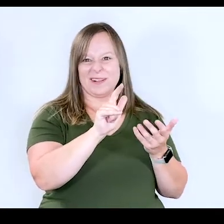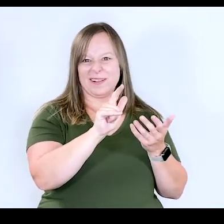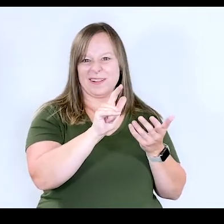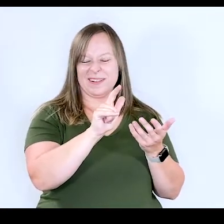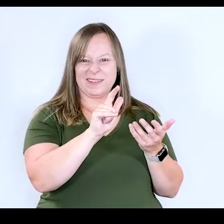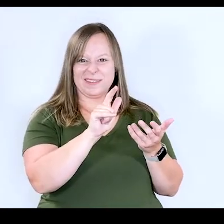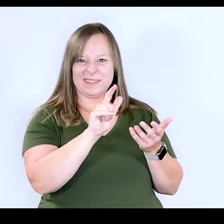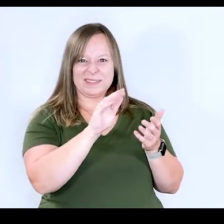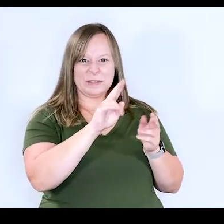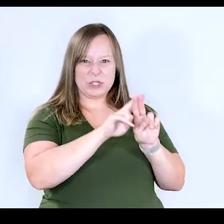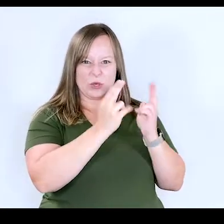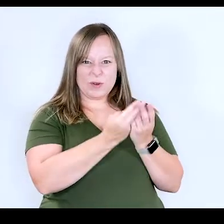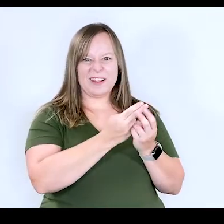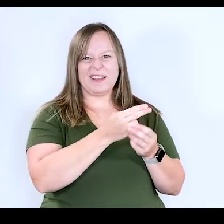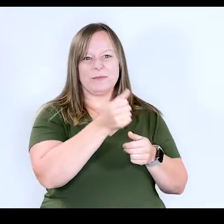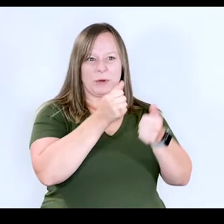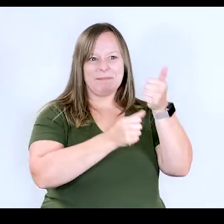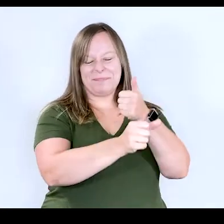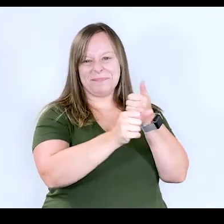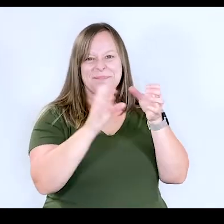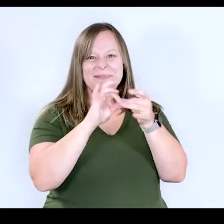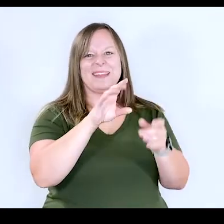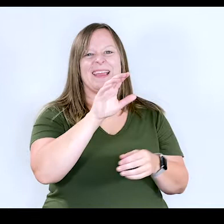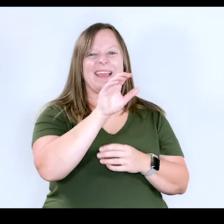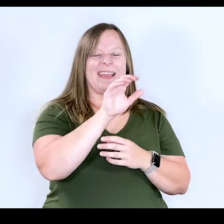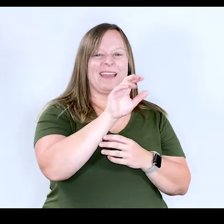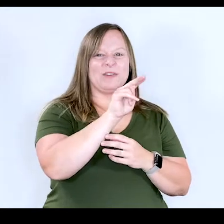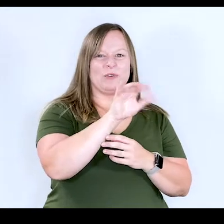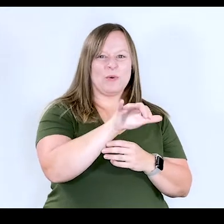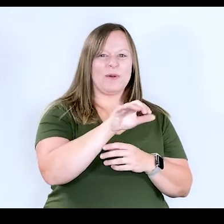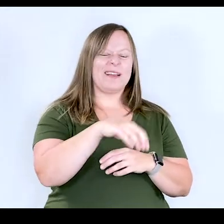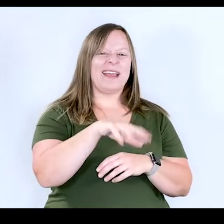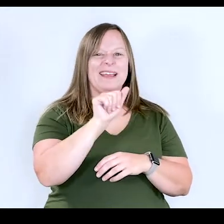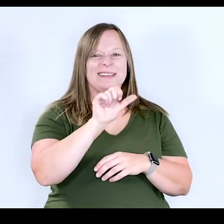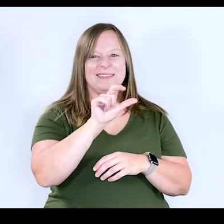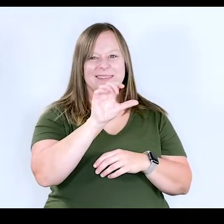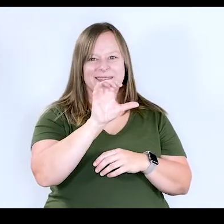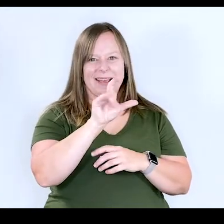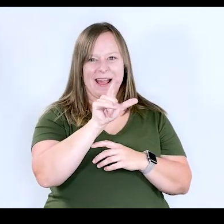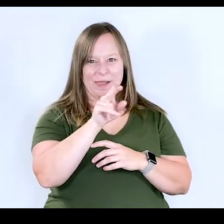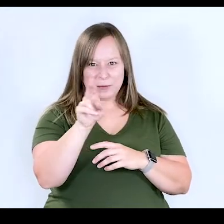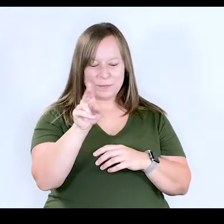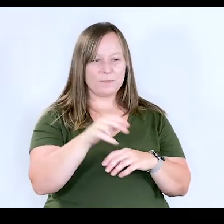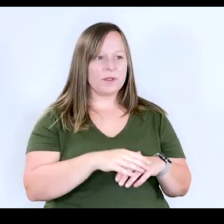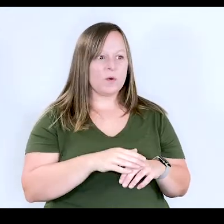affiliate of the ACLU. And we're really here to defend--